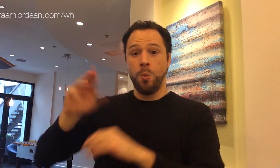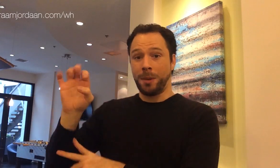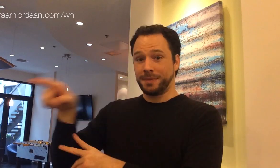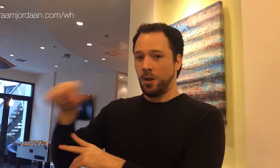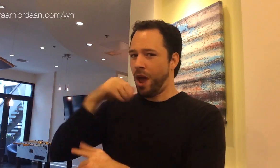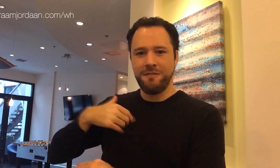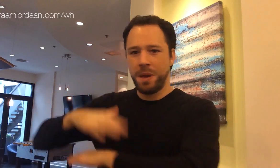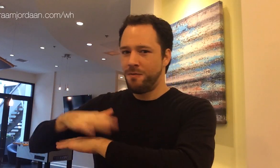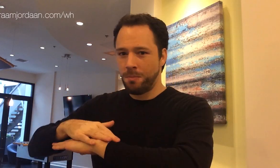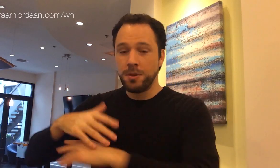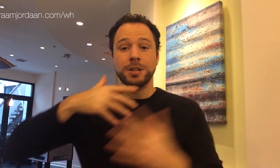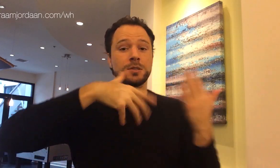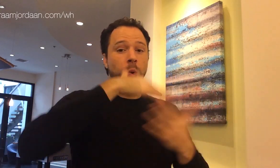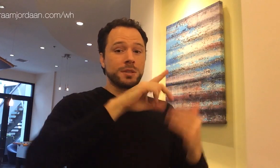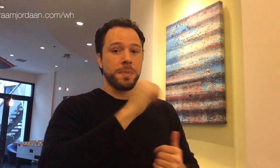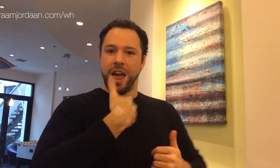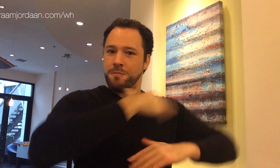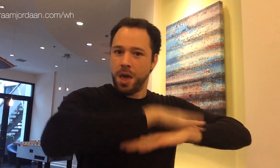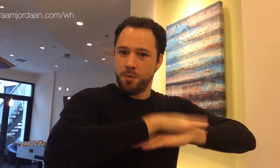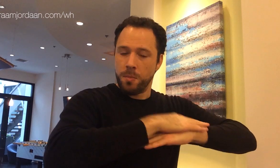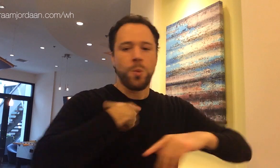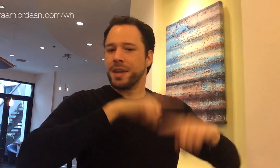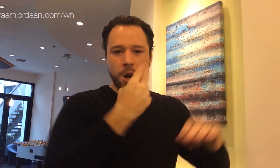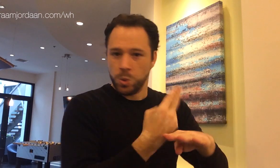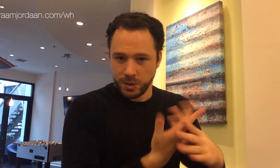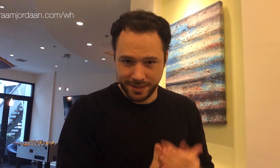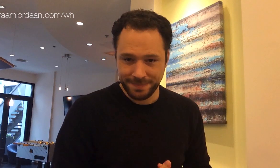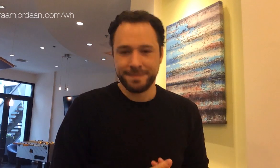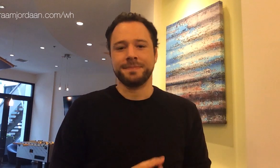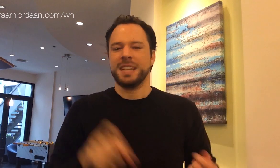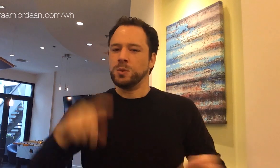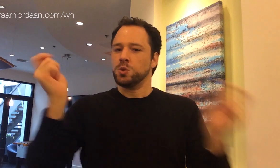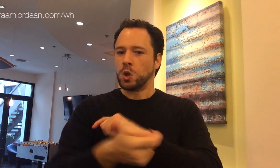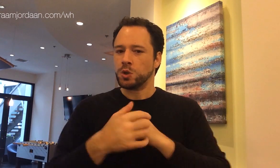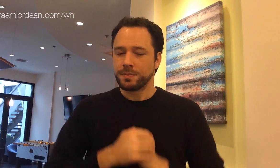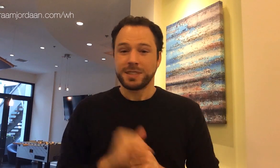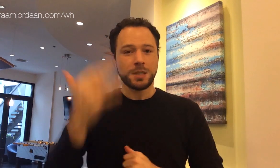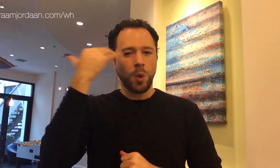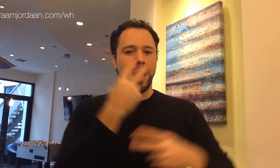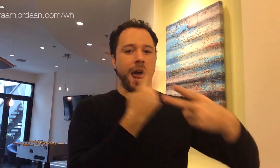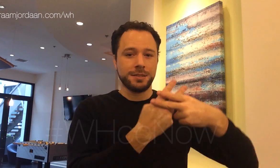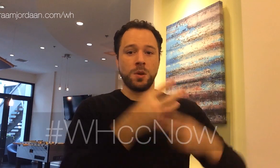While the website does not have a platform for us, there is a platform on social media, but we can’t even use it! This needs to change. This is the purpose behind the